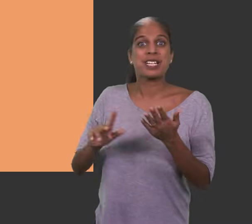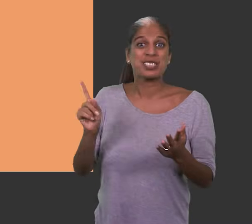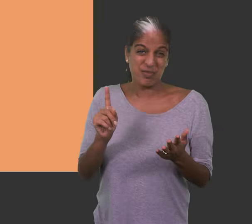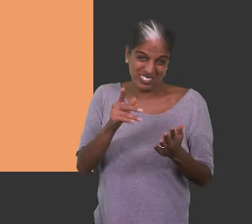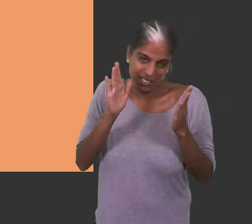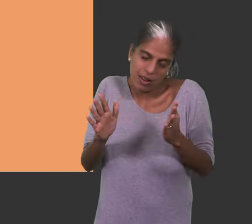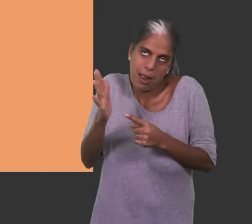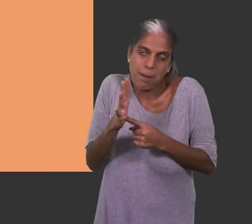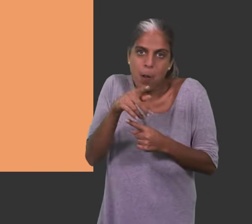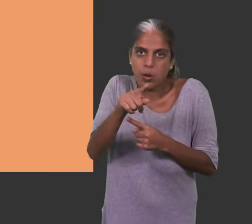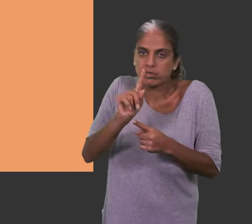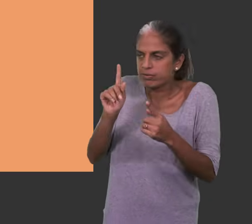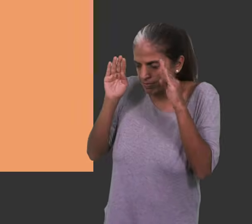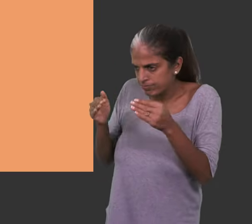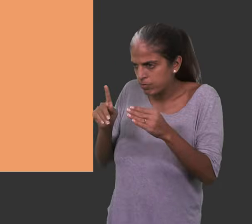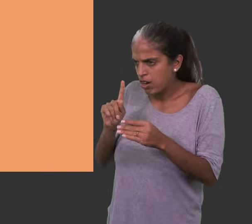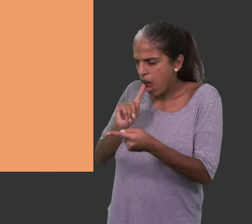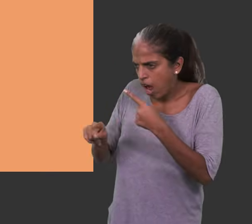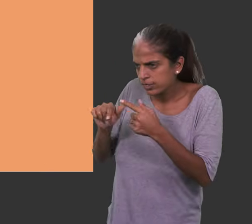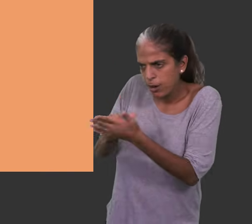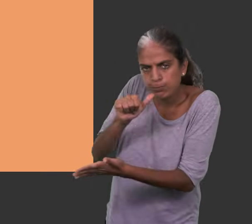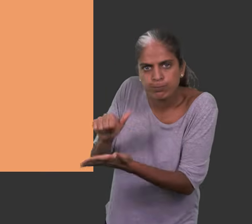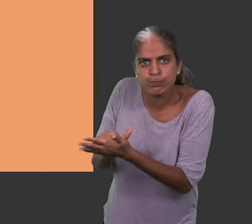so it’s really important you focus on your answers and take it seriously.